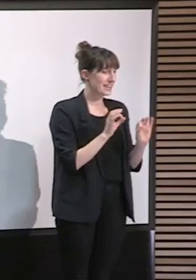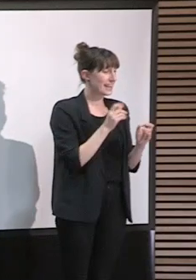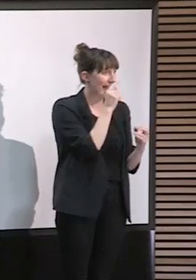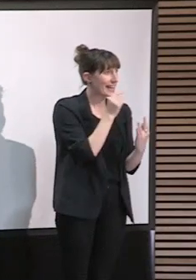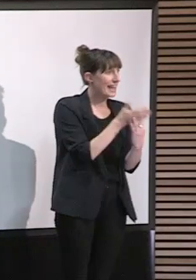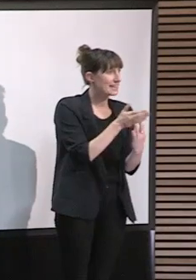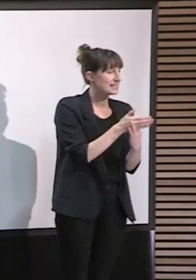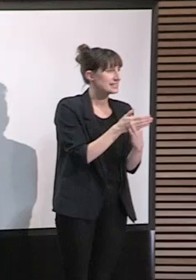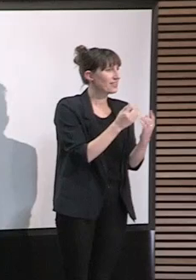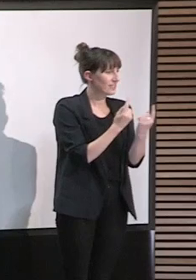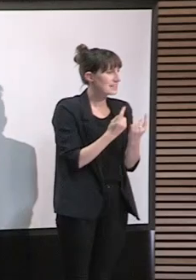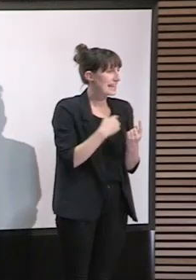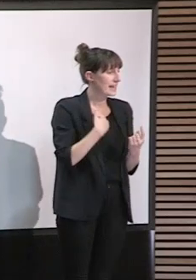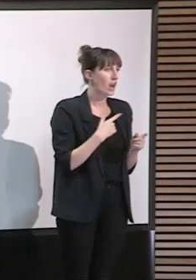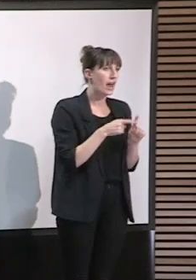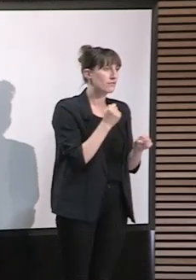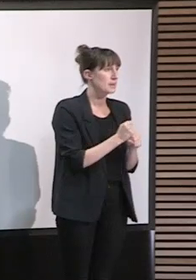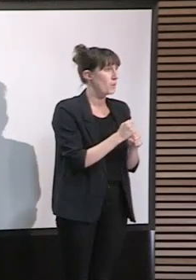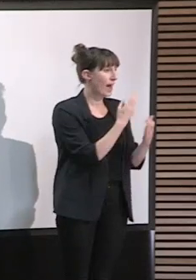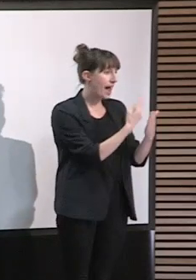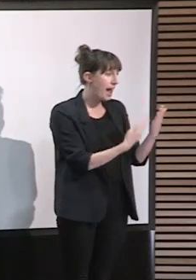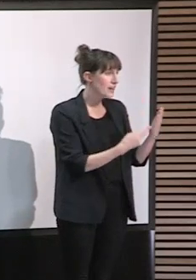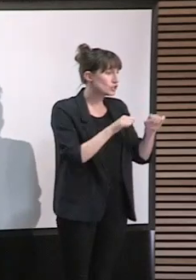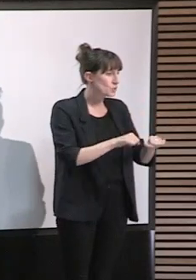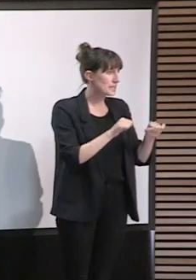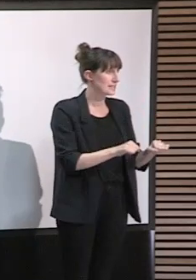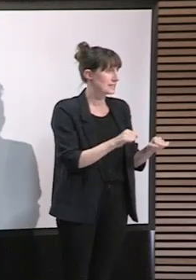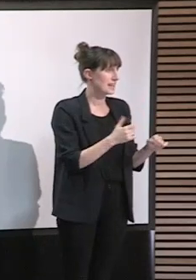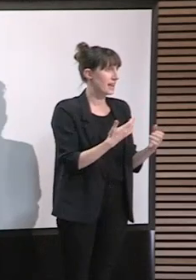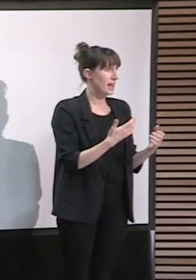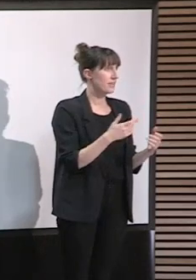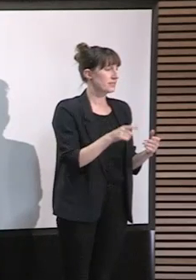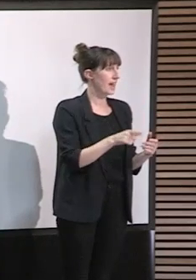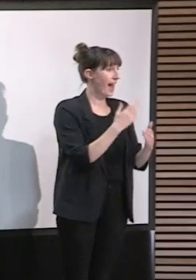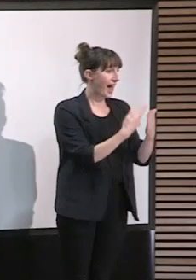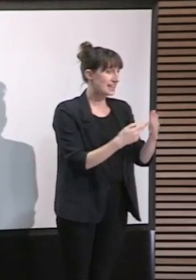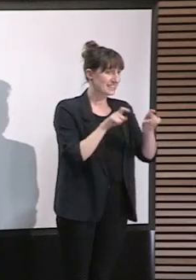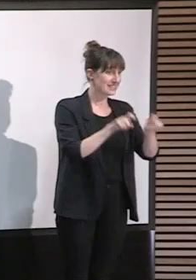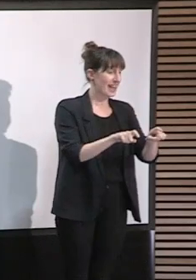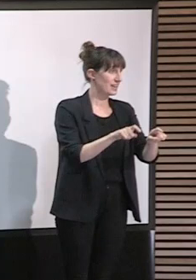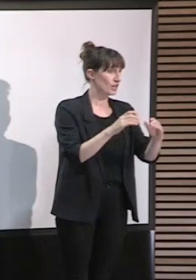particularly disadvantaged because they can't access the tools they need. Will you